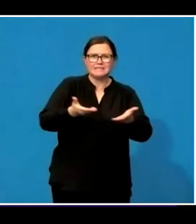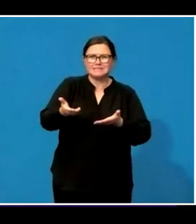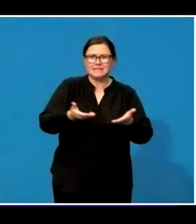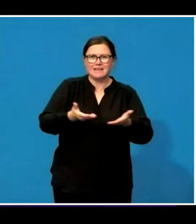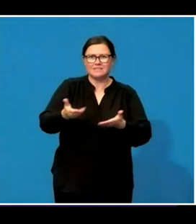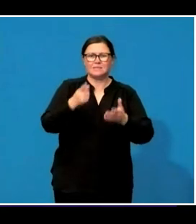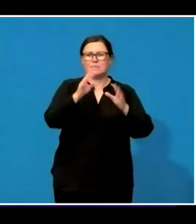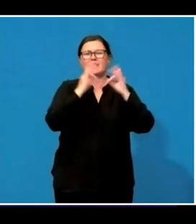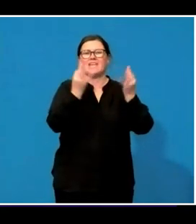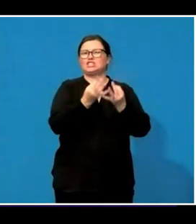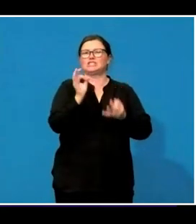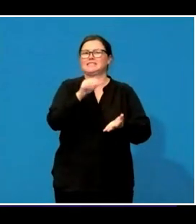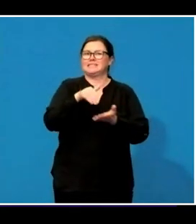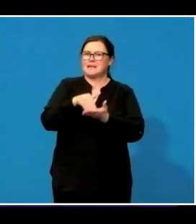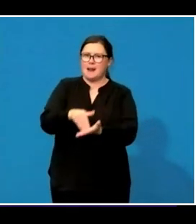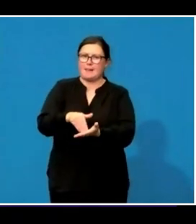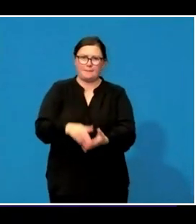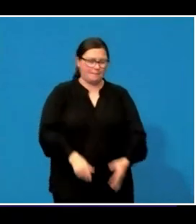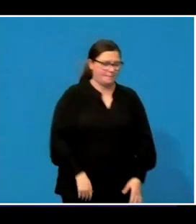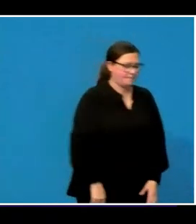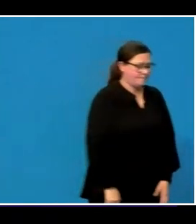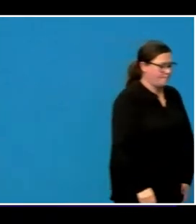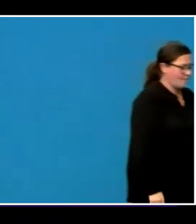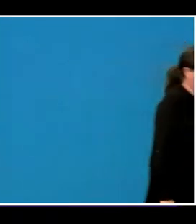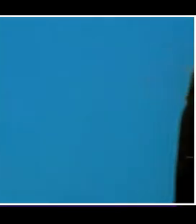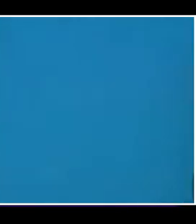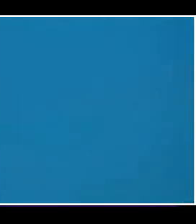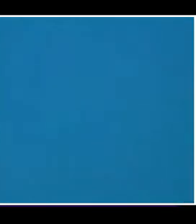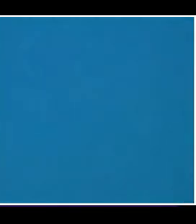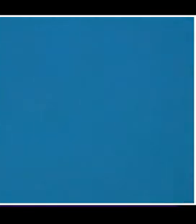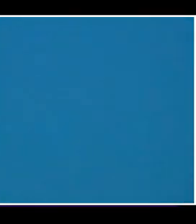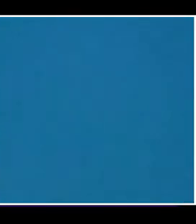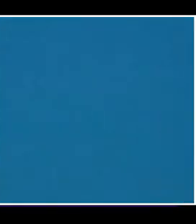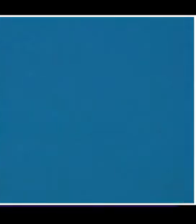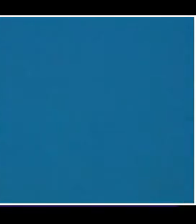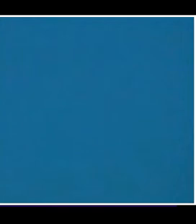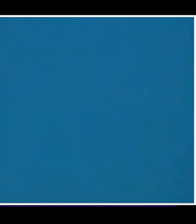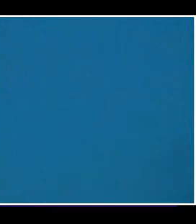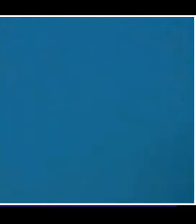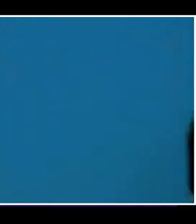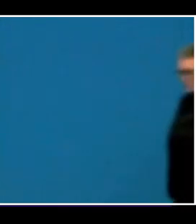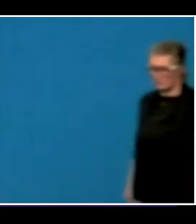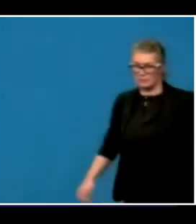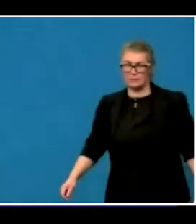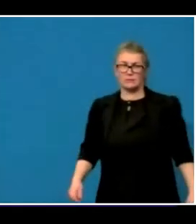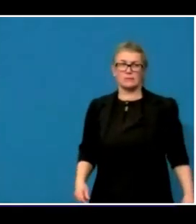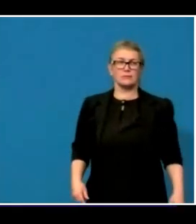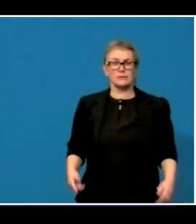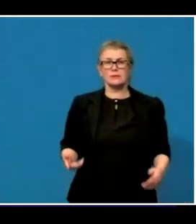Is it the case that that process was a little rushed and people didn't think